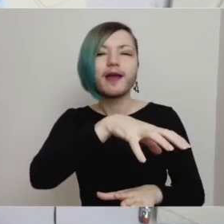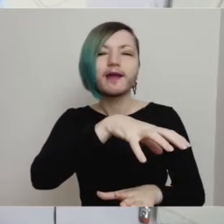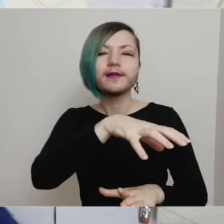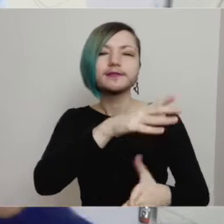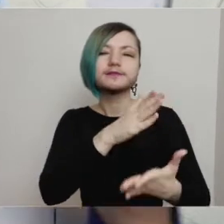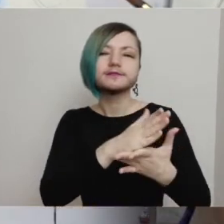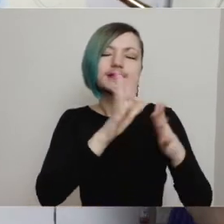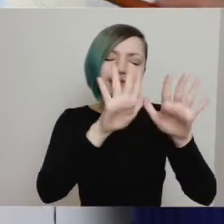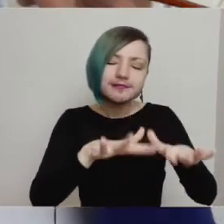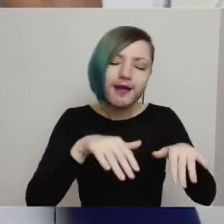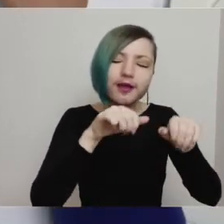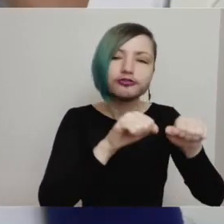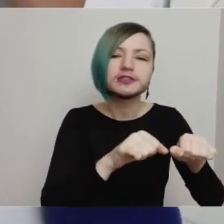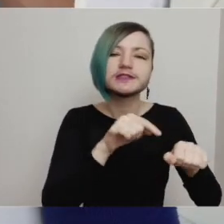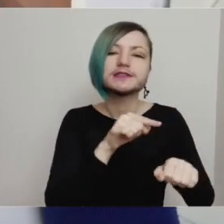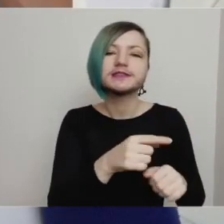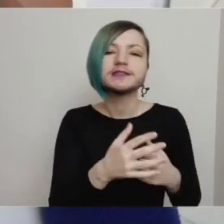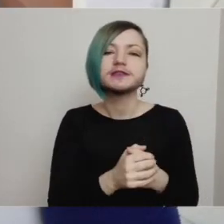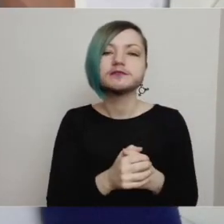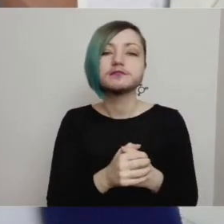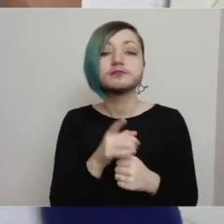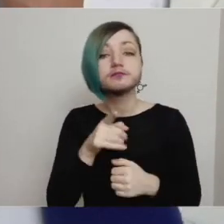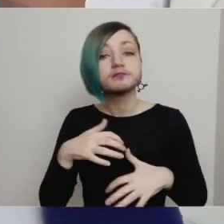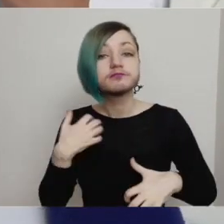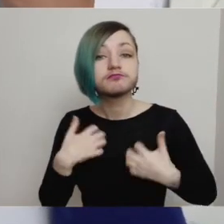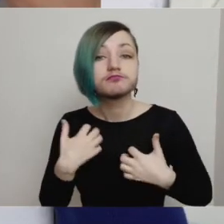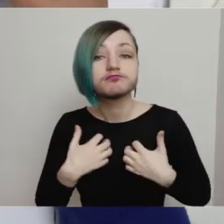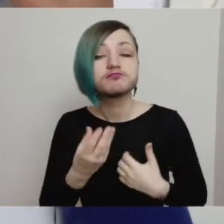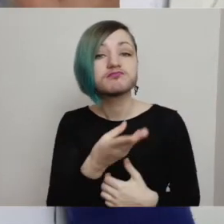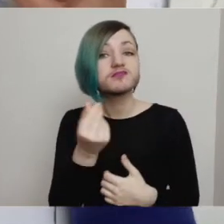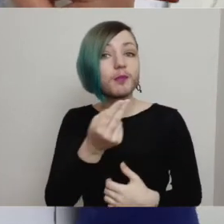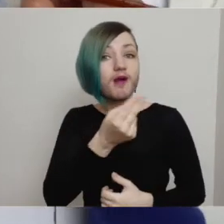if you're interested there are some artists that you could look at